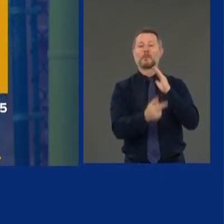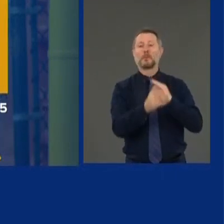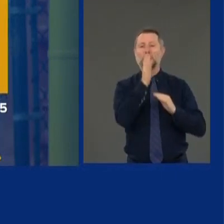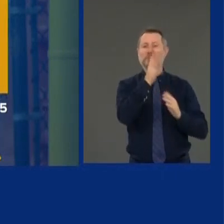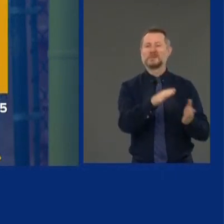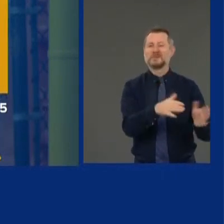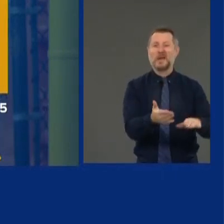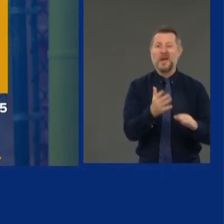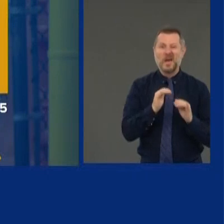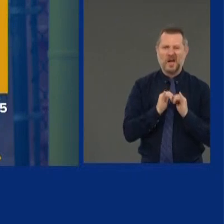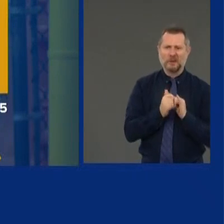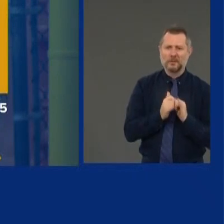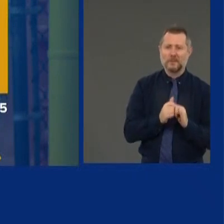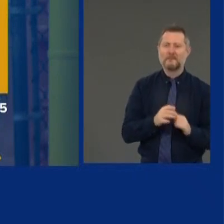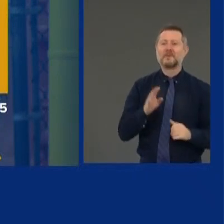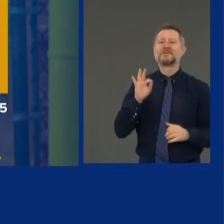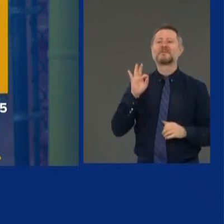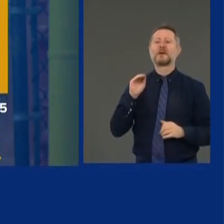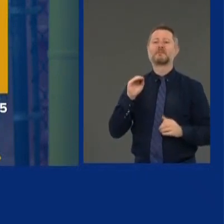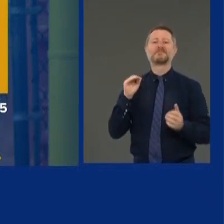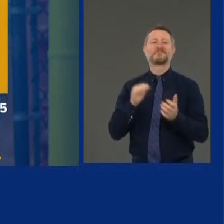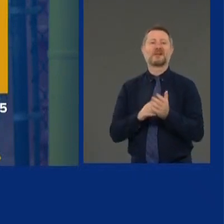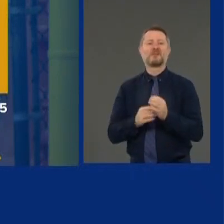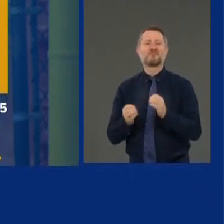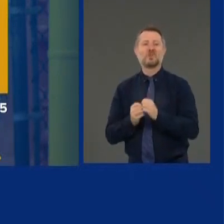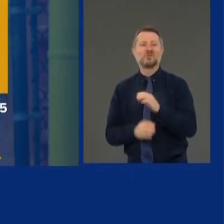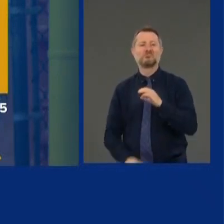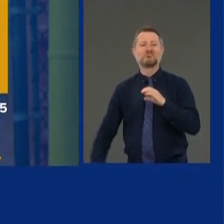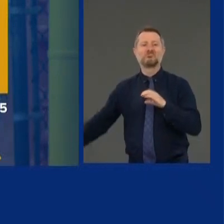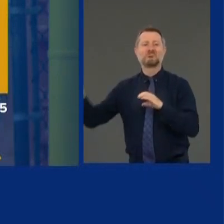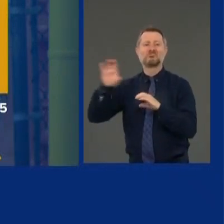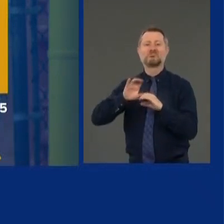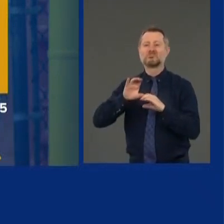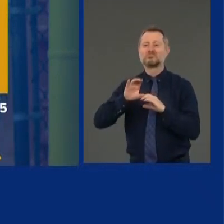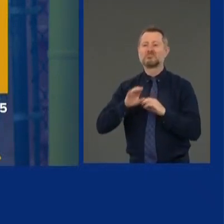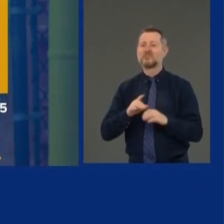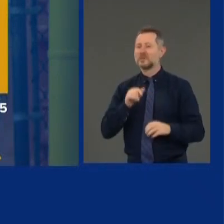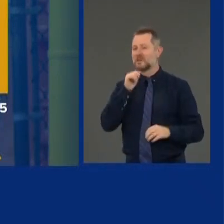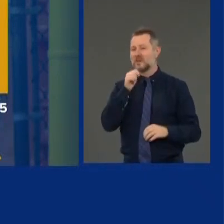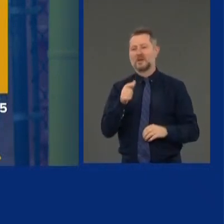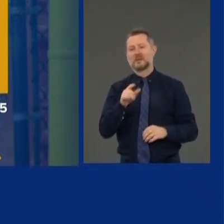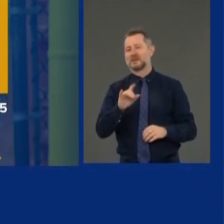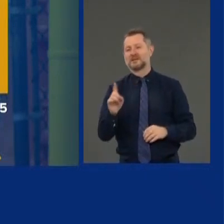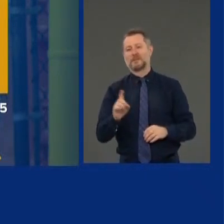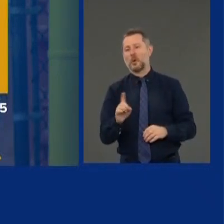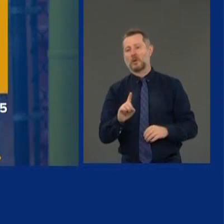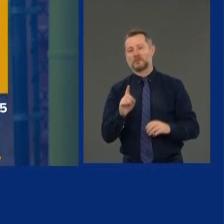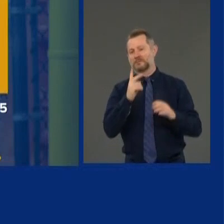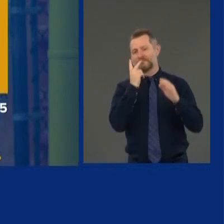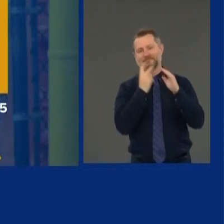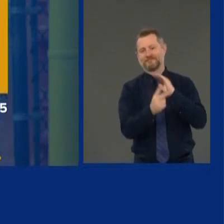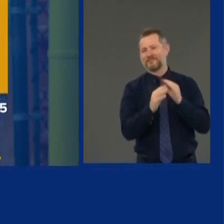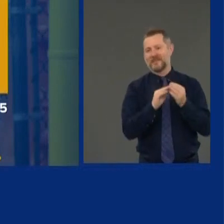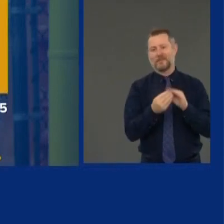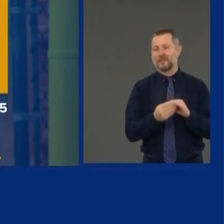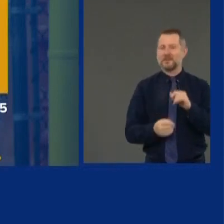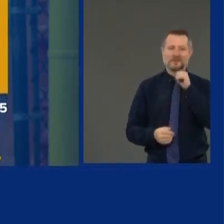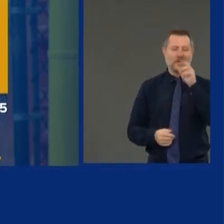INCREASED THE NUMBER OF PEOPLE WHO THEY PROJECT TO DIE BY